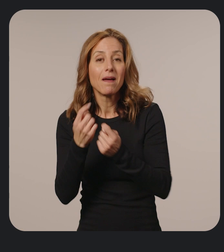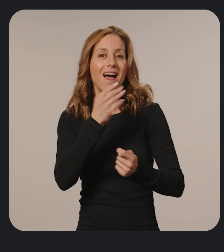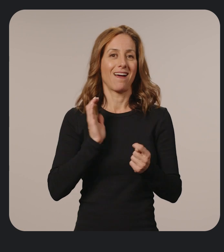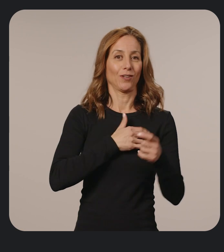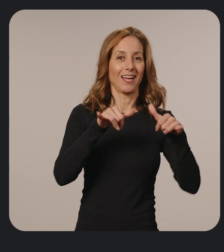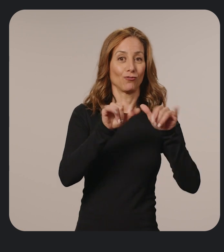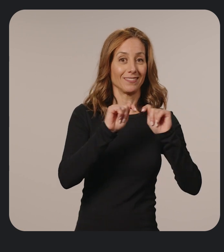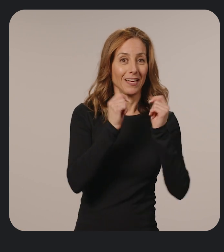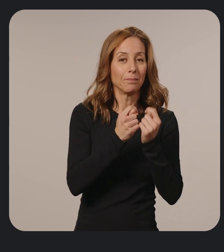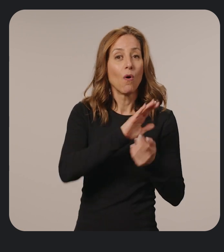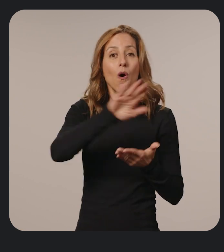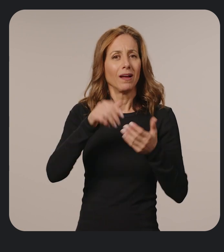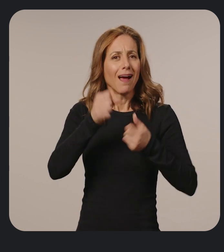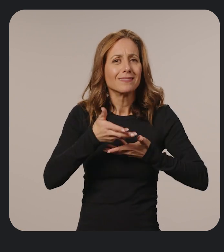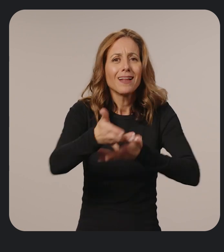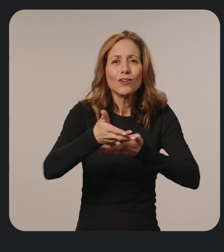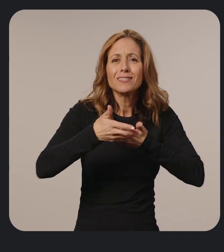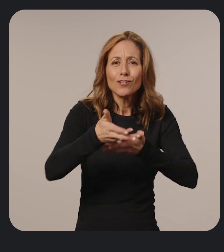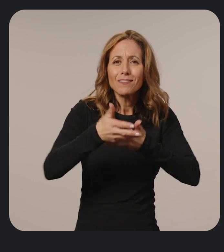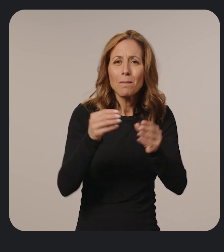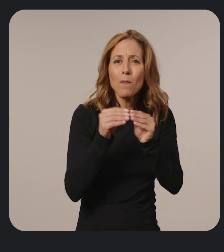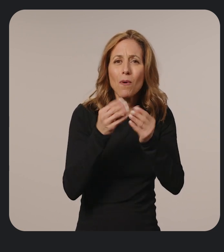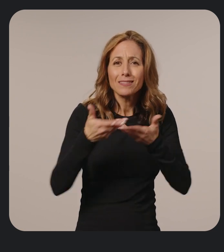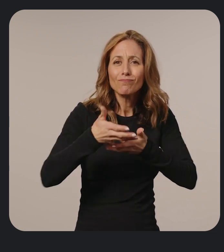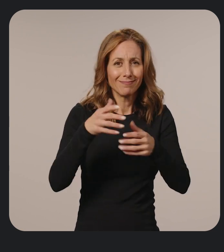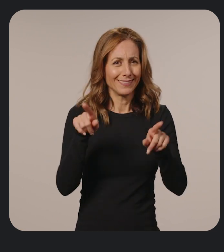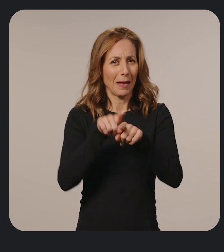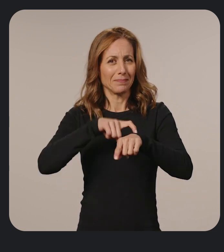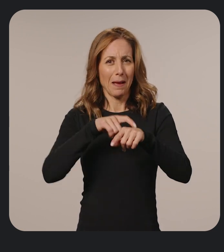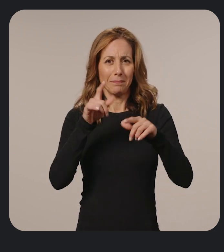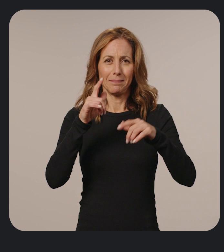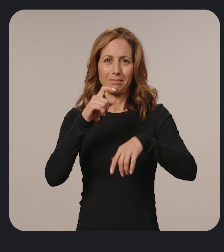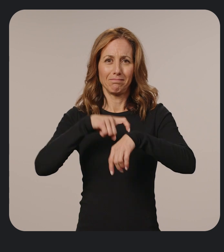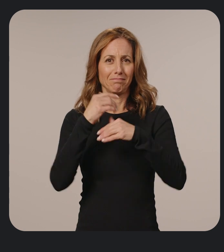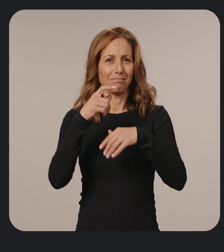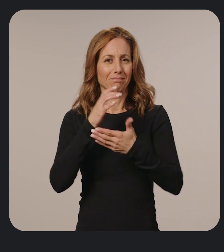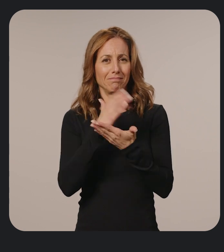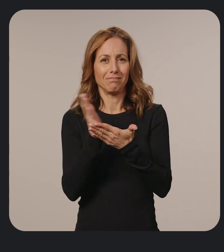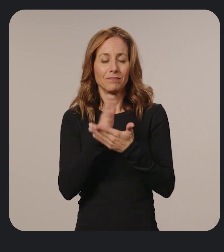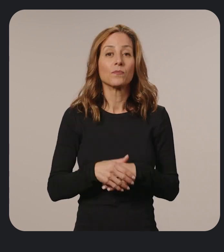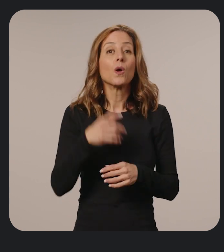and, ultimately, our engineering team because they could deliver more things in the same amount of time. One of the things that Flutter has done,